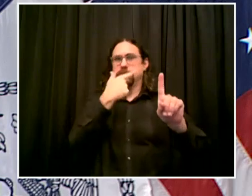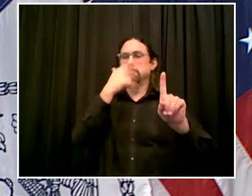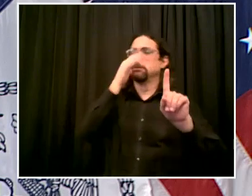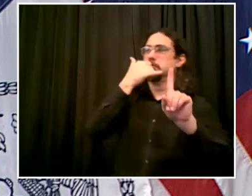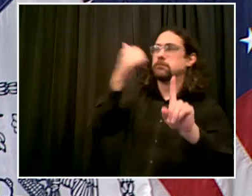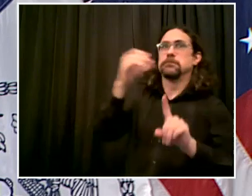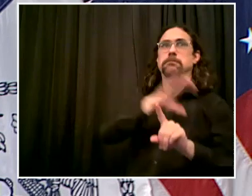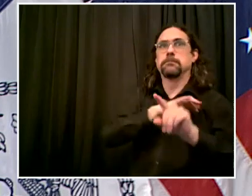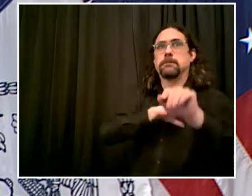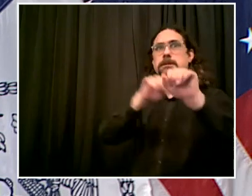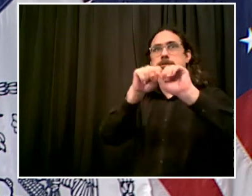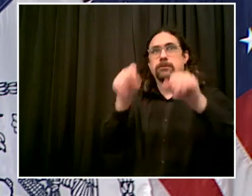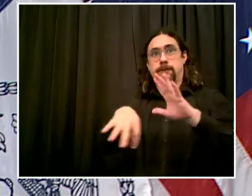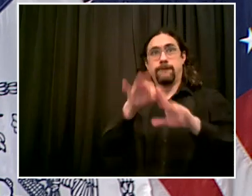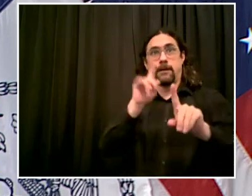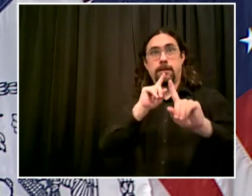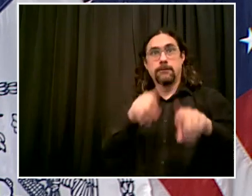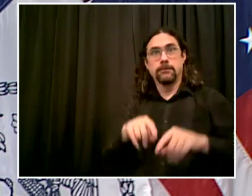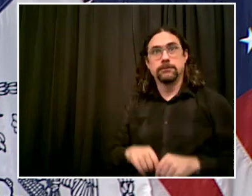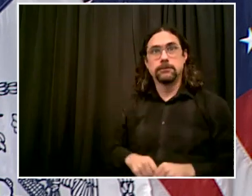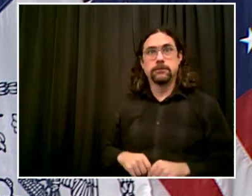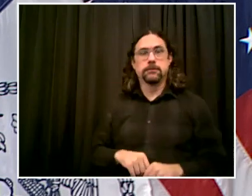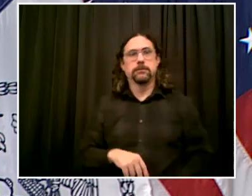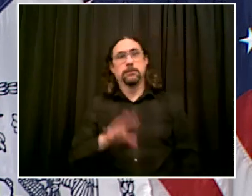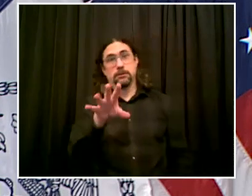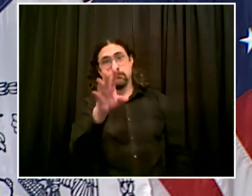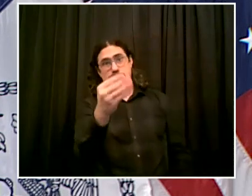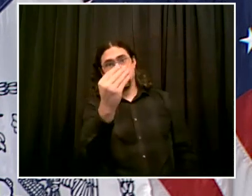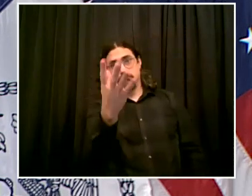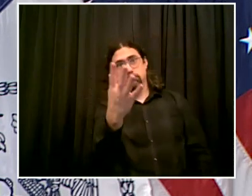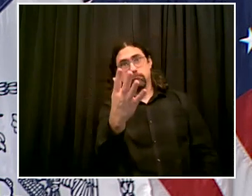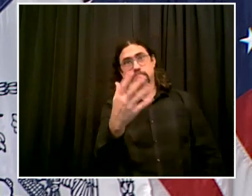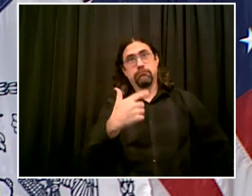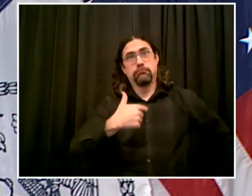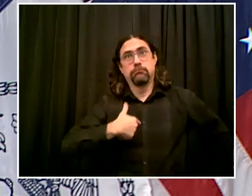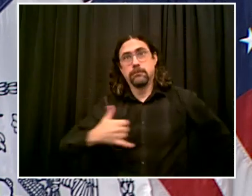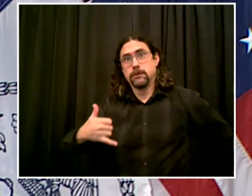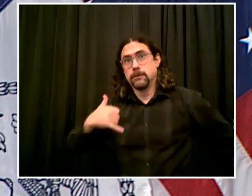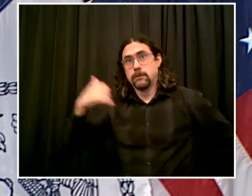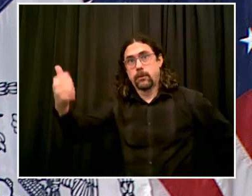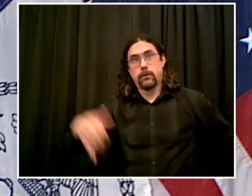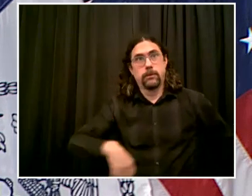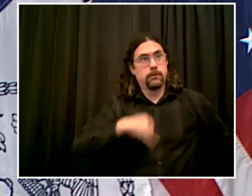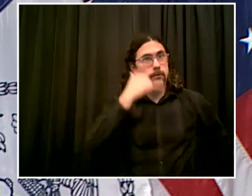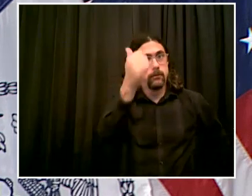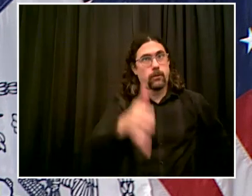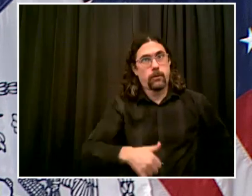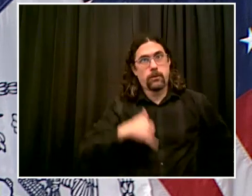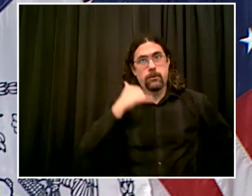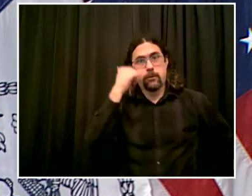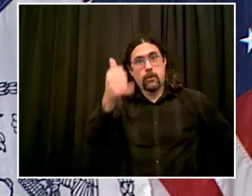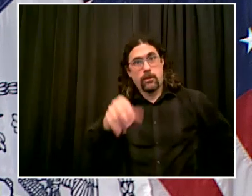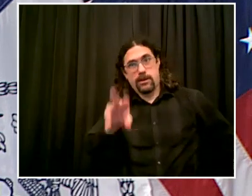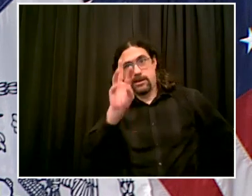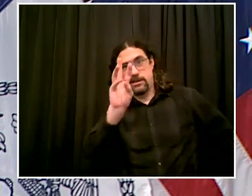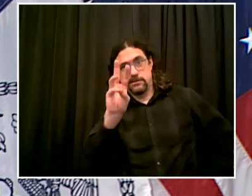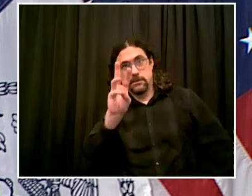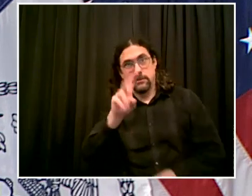SUBURBS. I KNOW OTHER REPOTRERS HAVE ASKED ABOUTHT AT AND WE STILL DON'T HAVE THAT NUMBER. DOES IT BOTHER